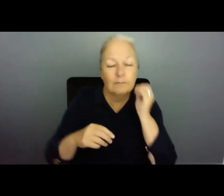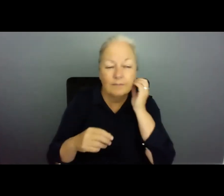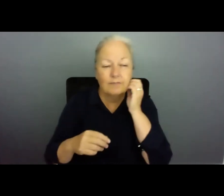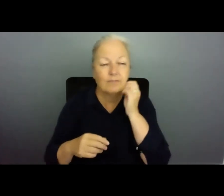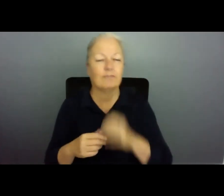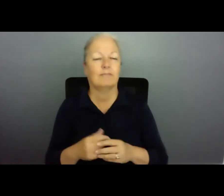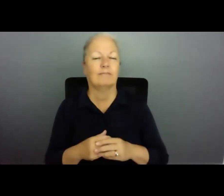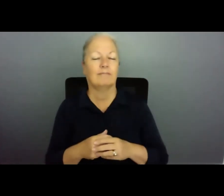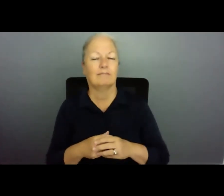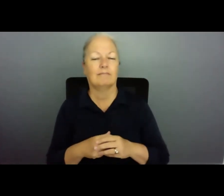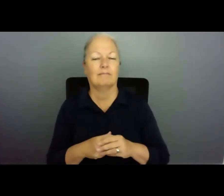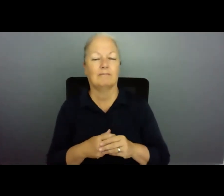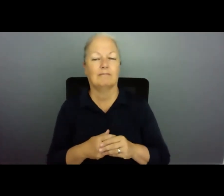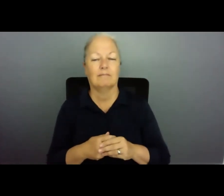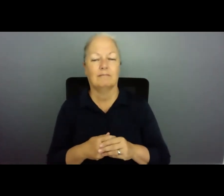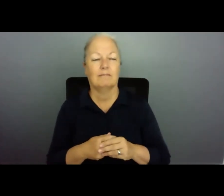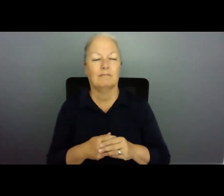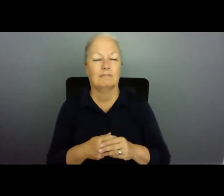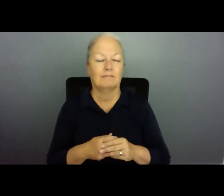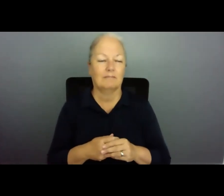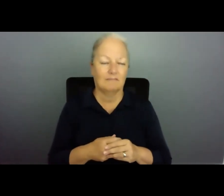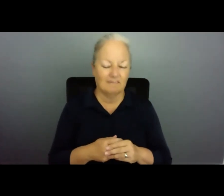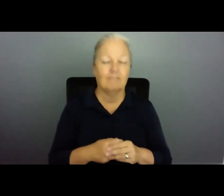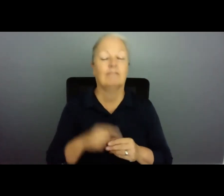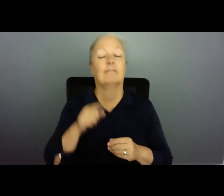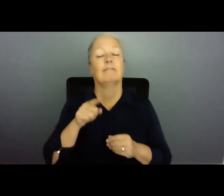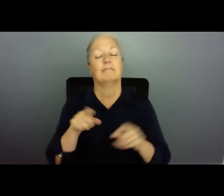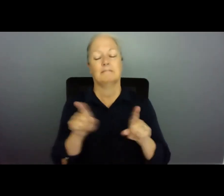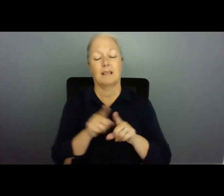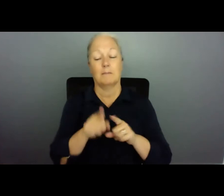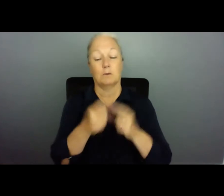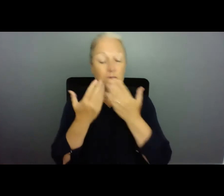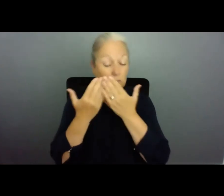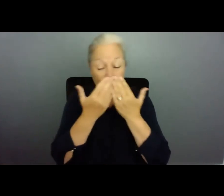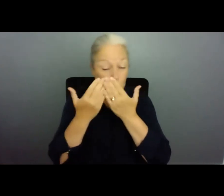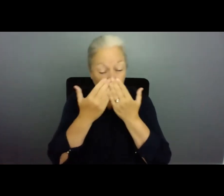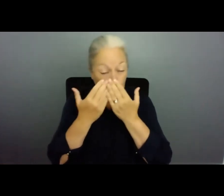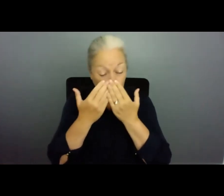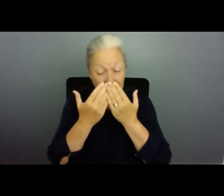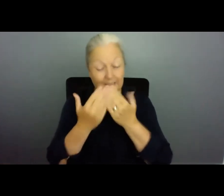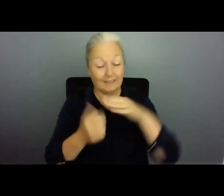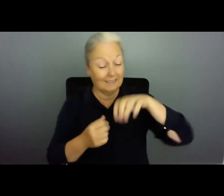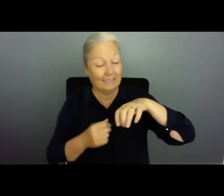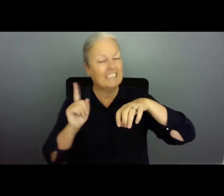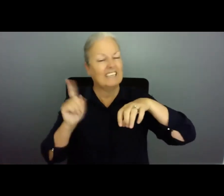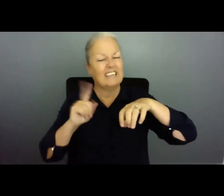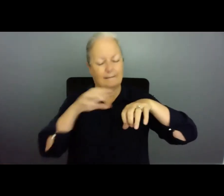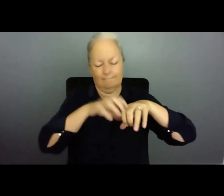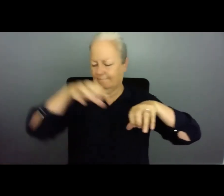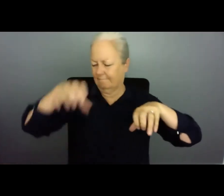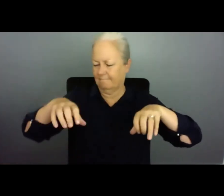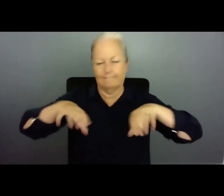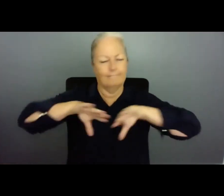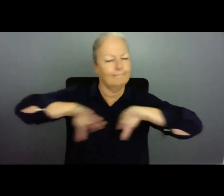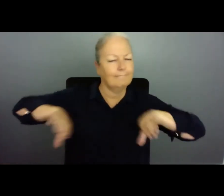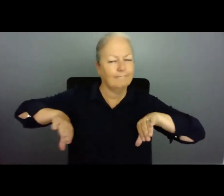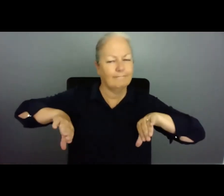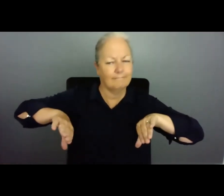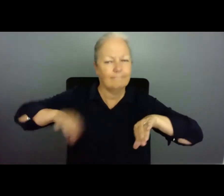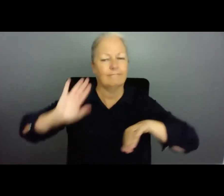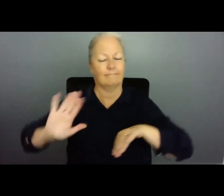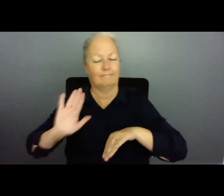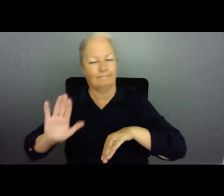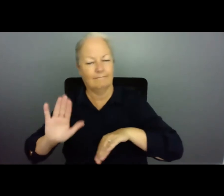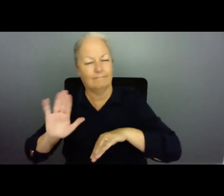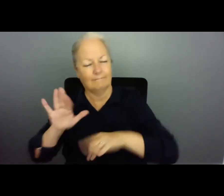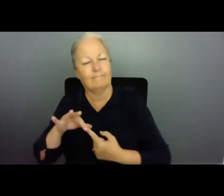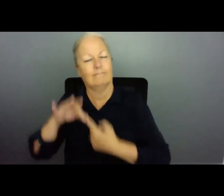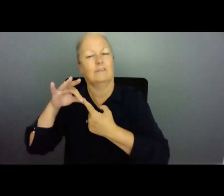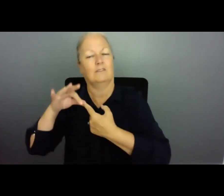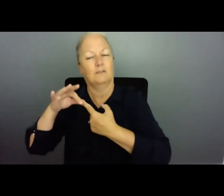in person interaction can cause the loss of educational opportunity on inclusion both young